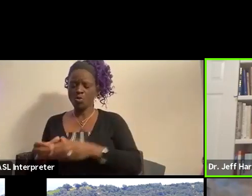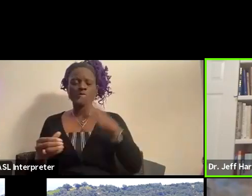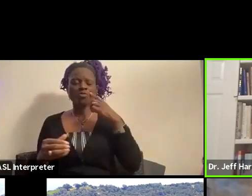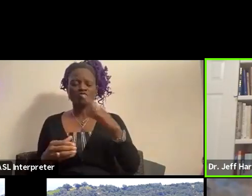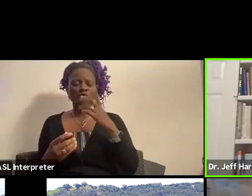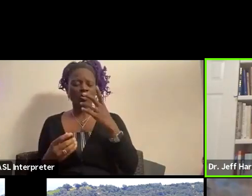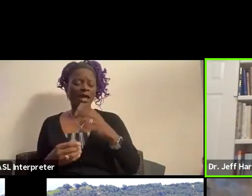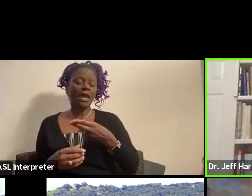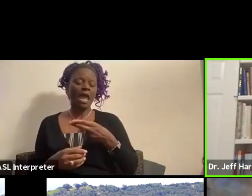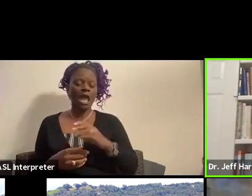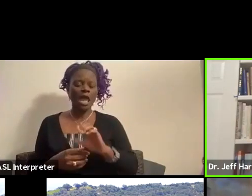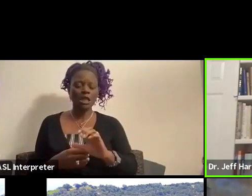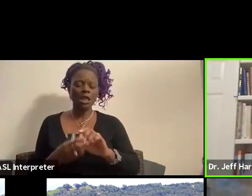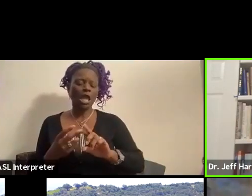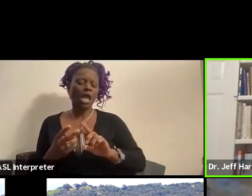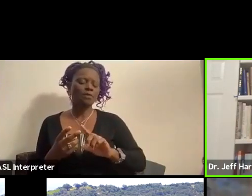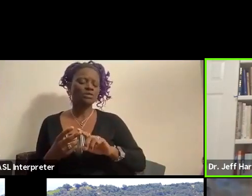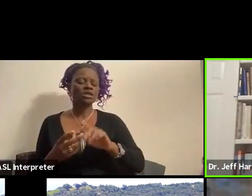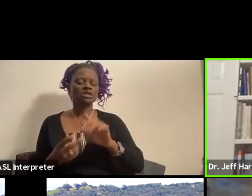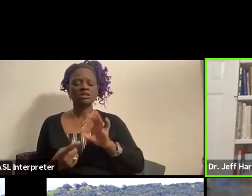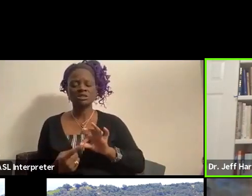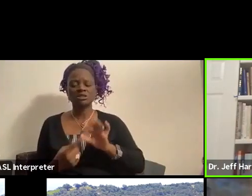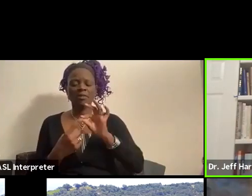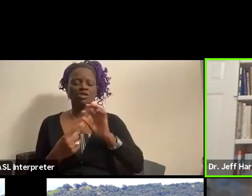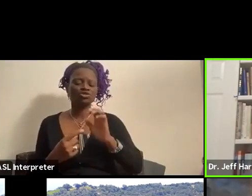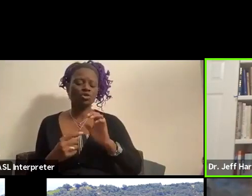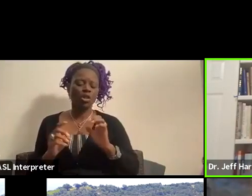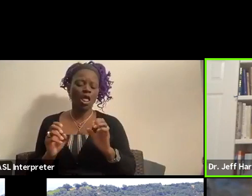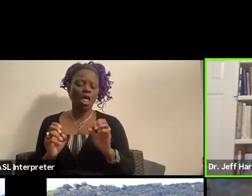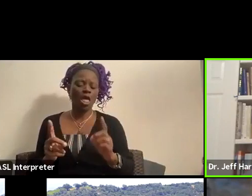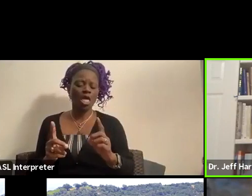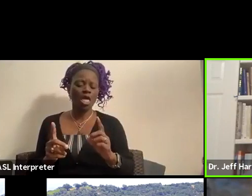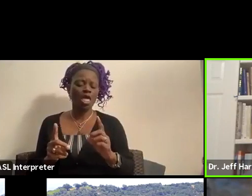that are meeting face to face with staff members currently throughout the county.